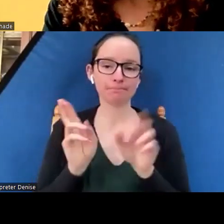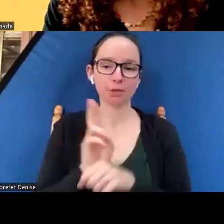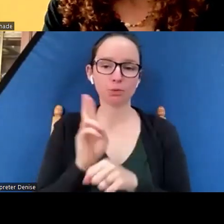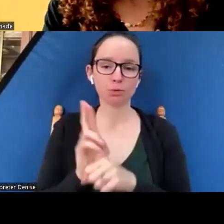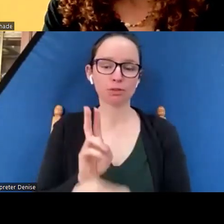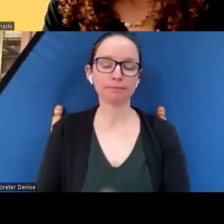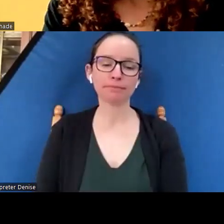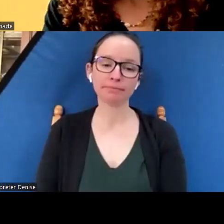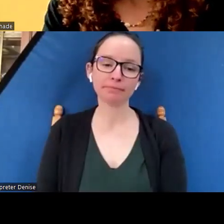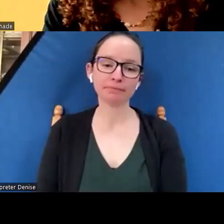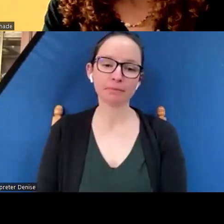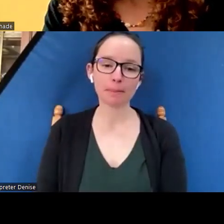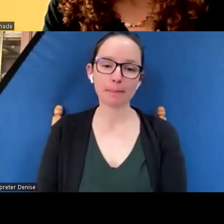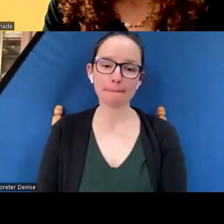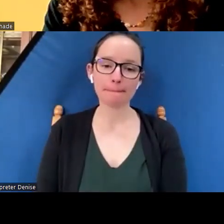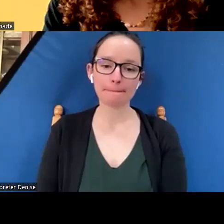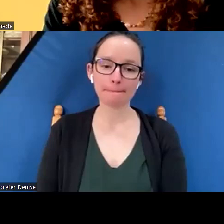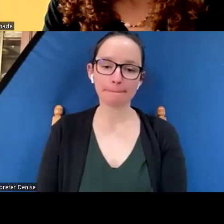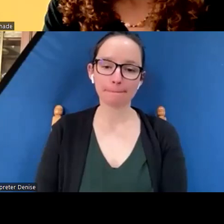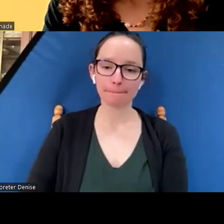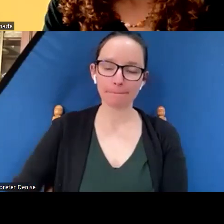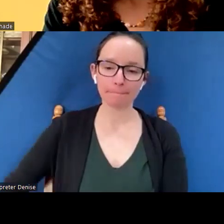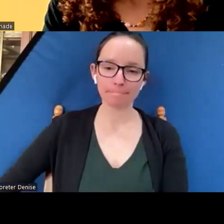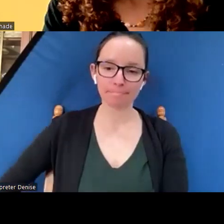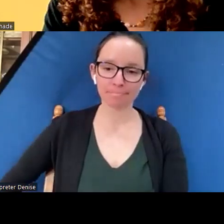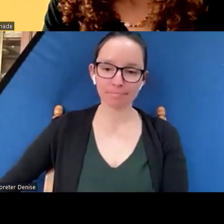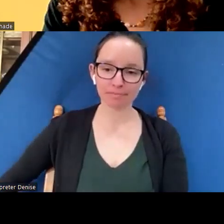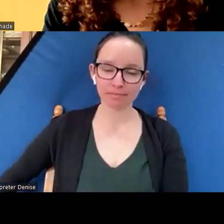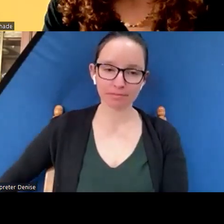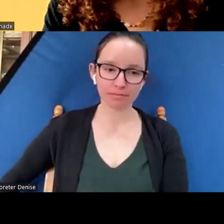So yeah, that makes sense.